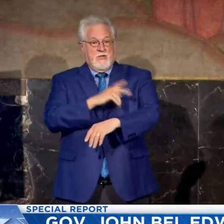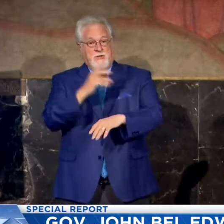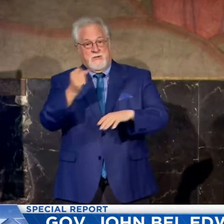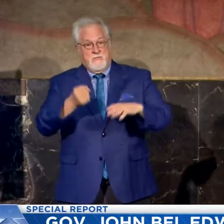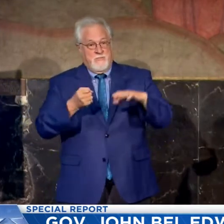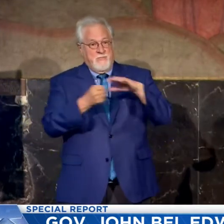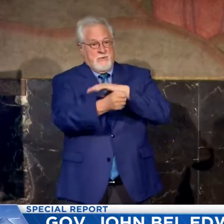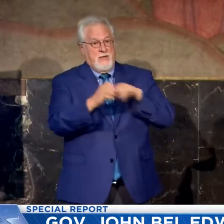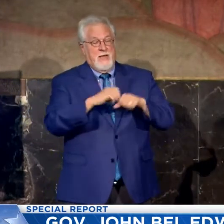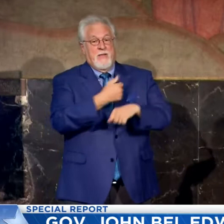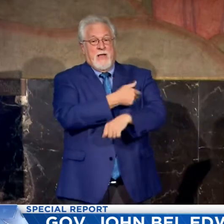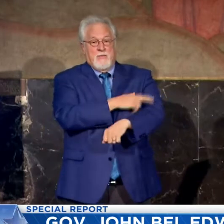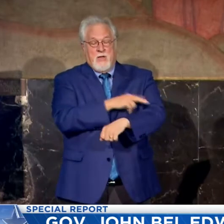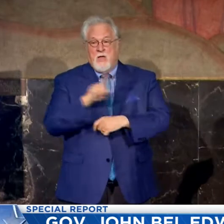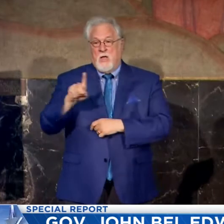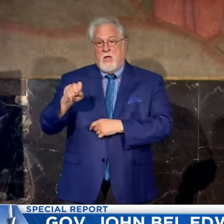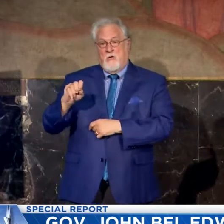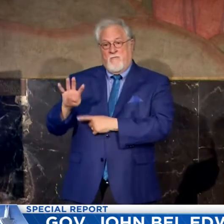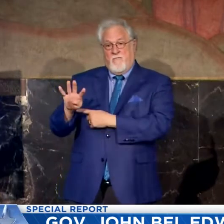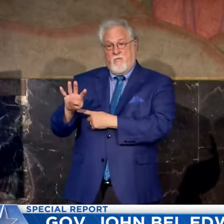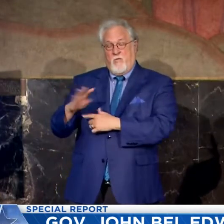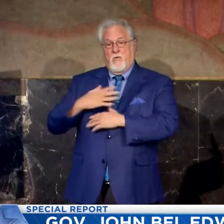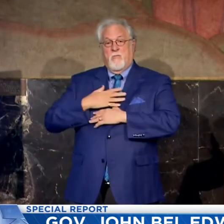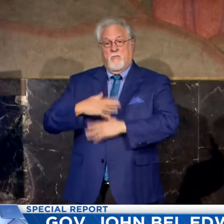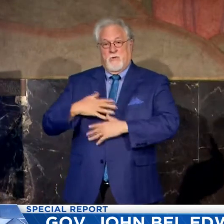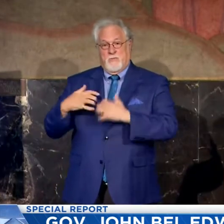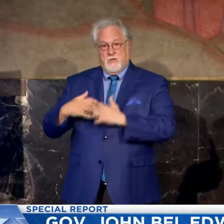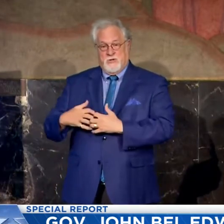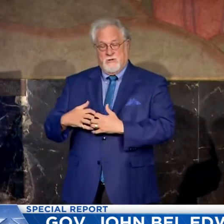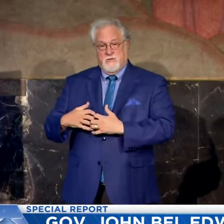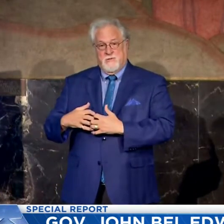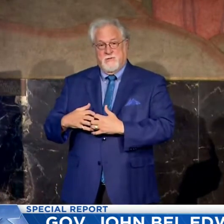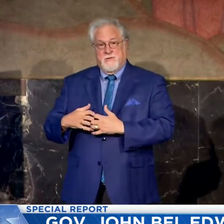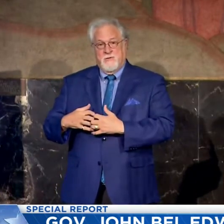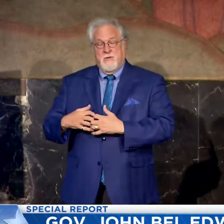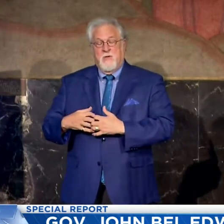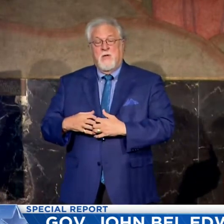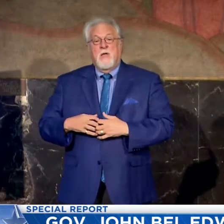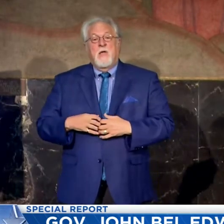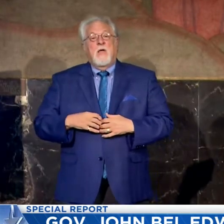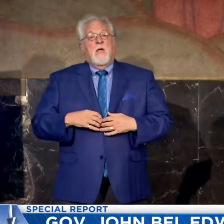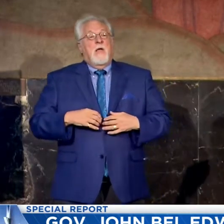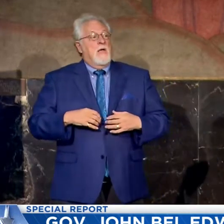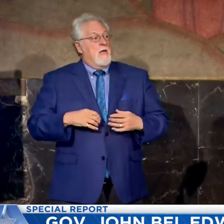ALSO VENTILATORS WITH FEWER NUMBERS AND 867 HOSPITALIZED